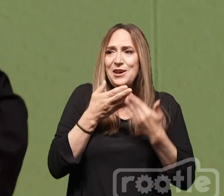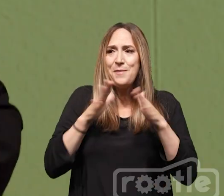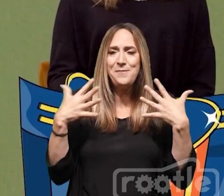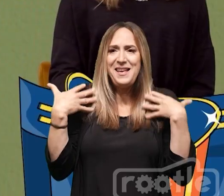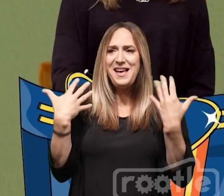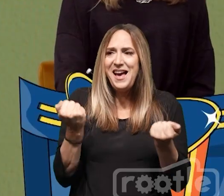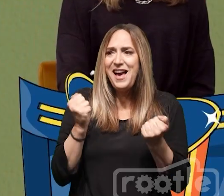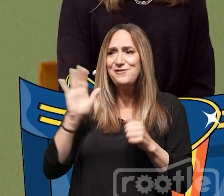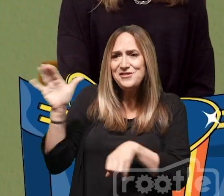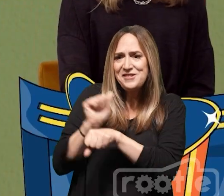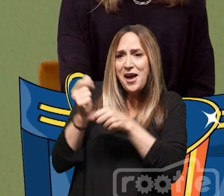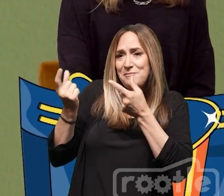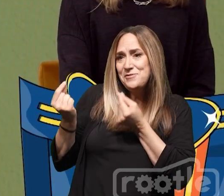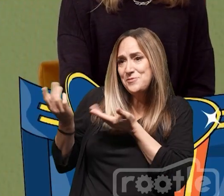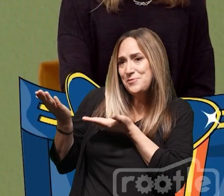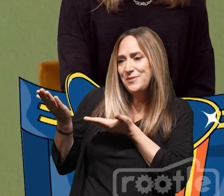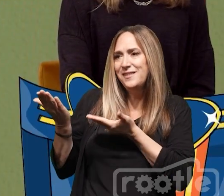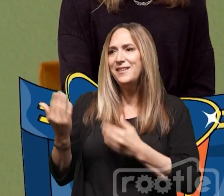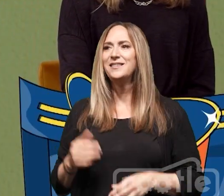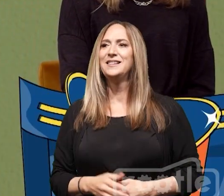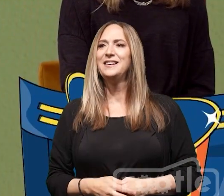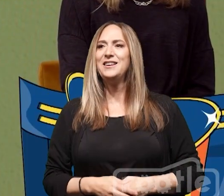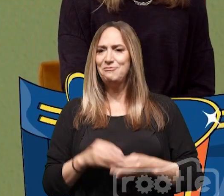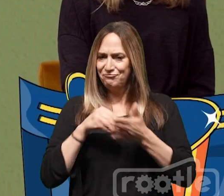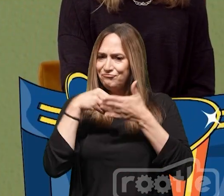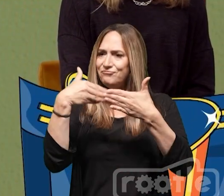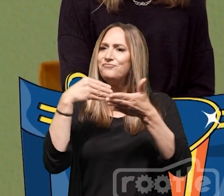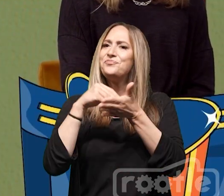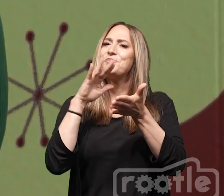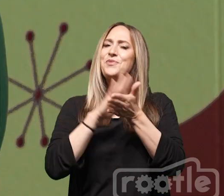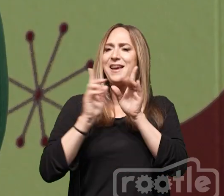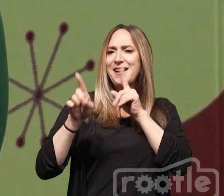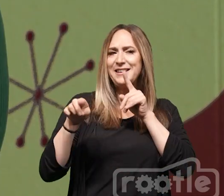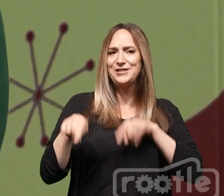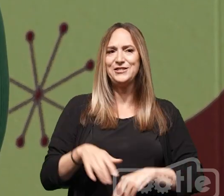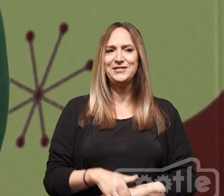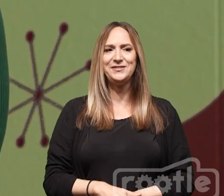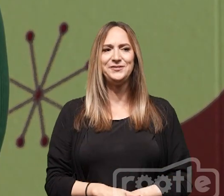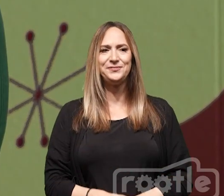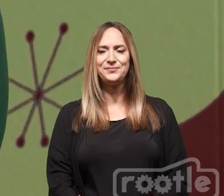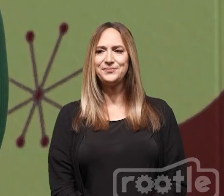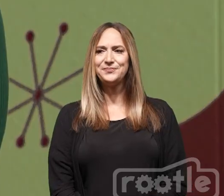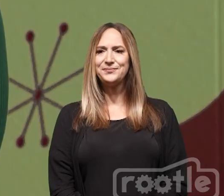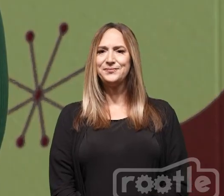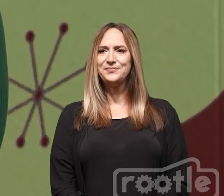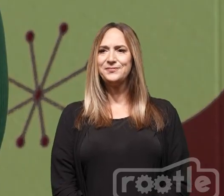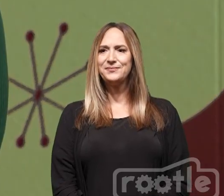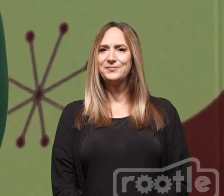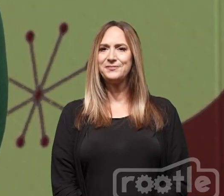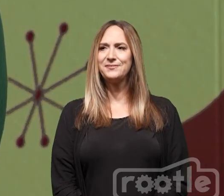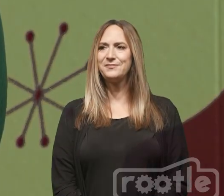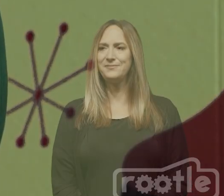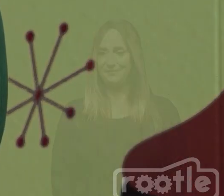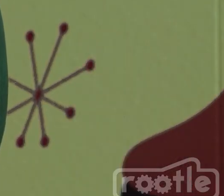Contestants, write down your answers. Can you guess what Dr. Emily does for her public health job?